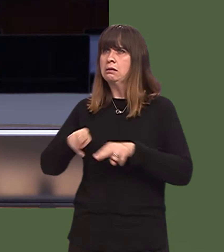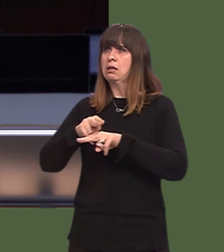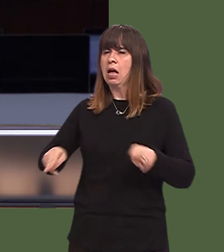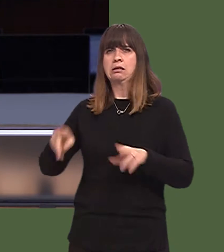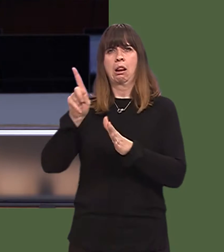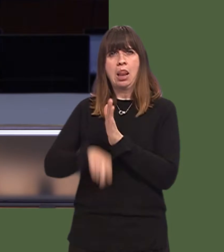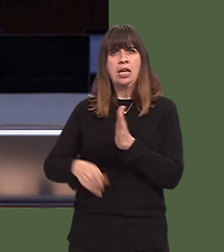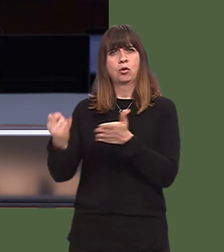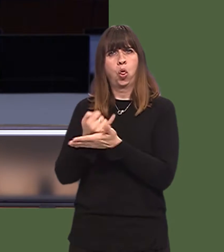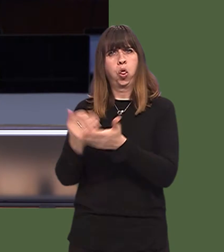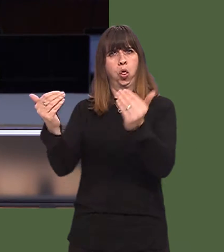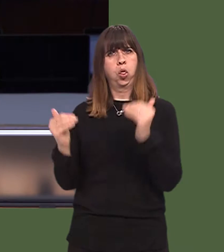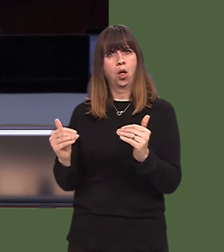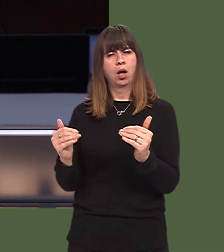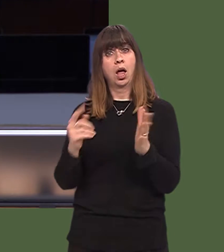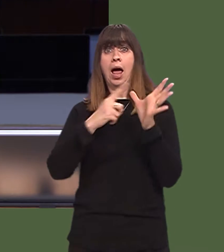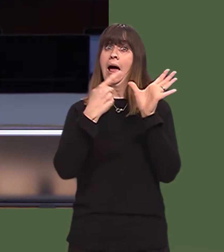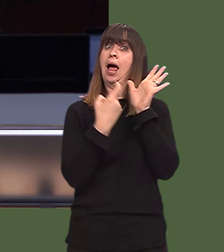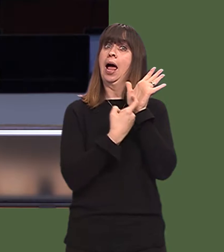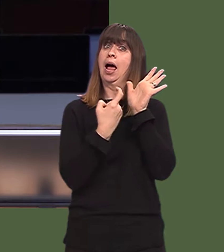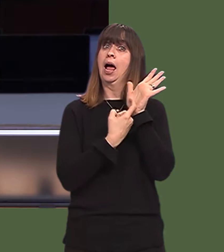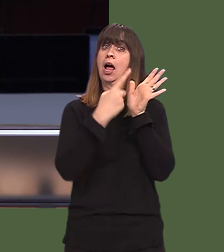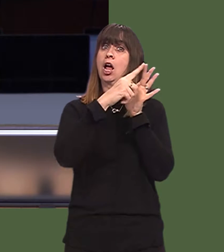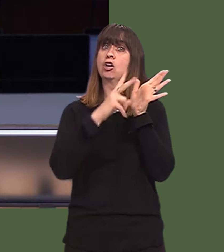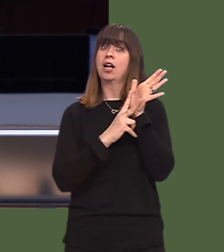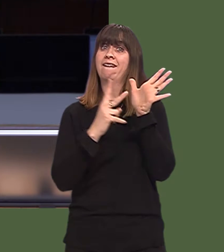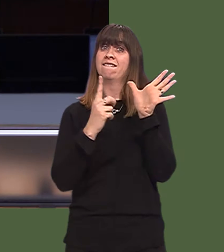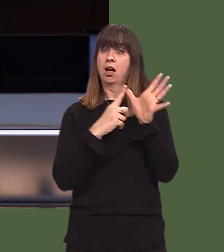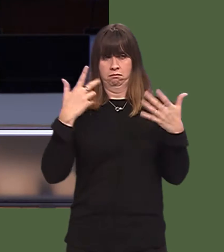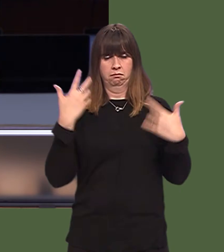For years, Arriva has tried to make the service work by pushing the current trains to the